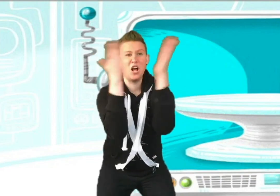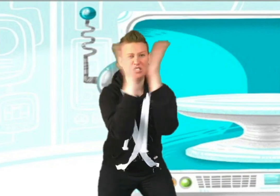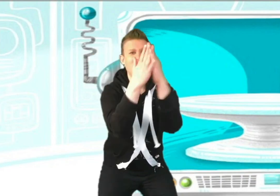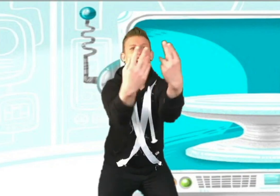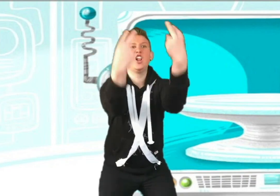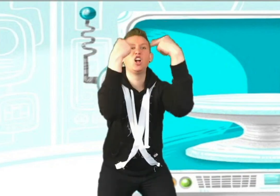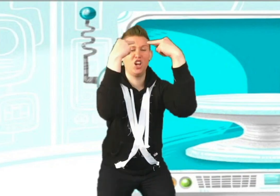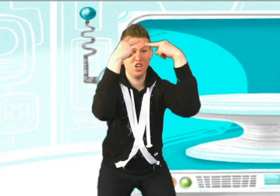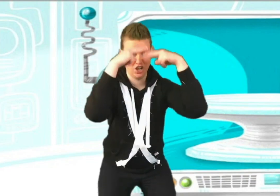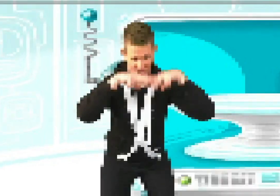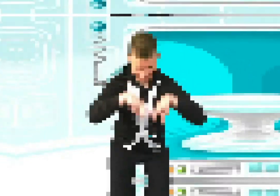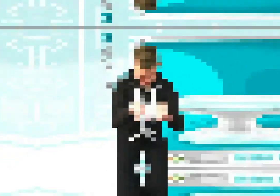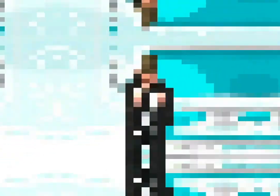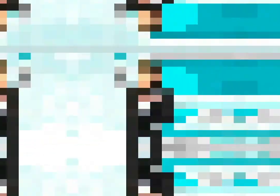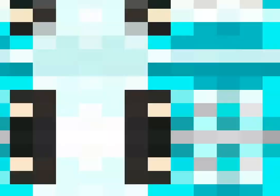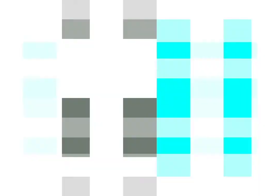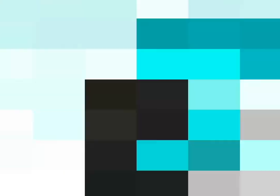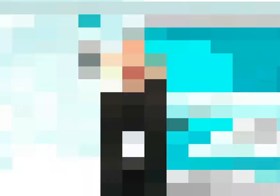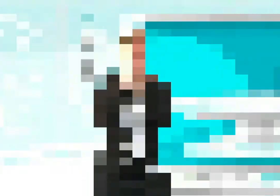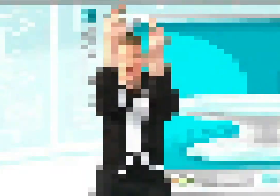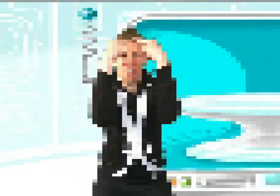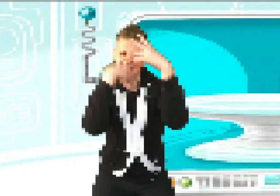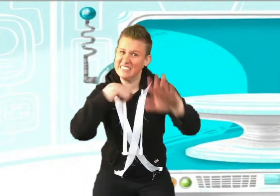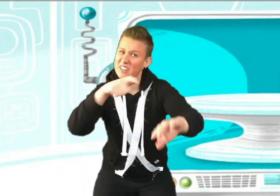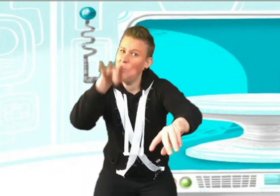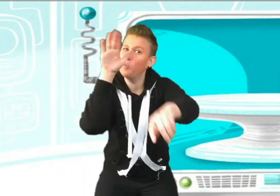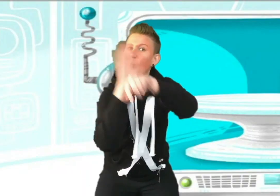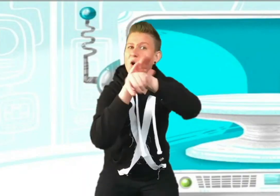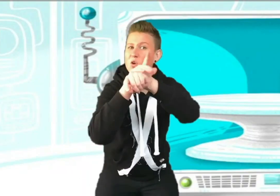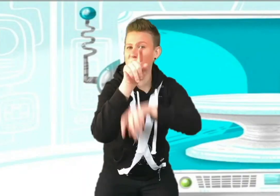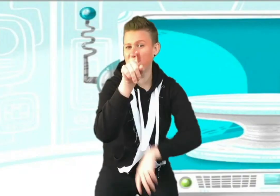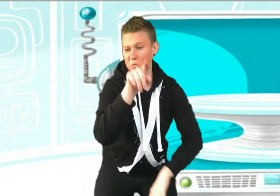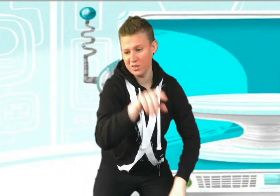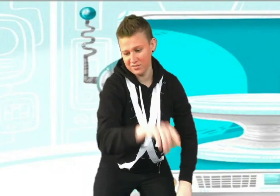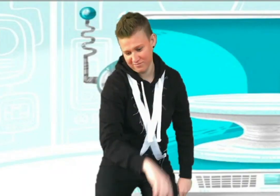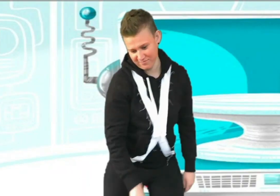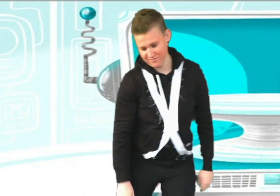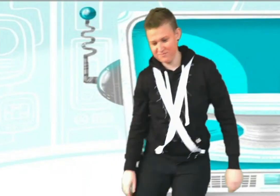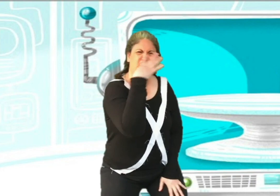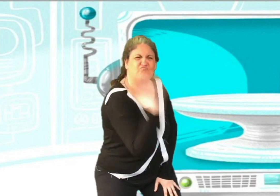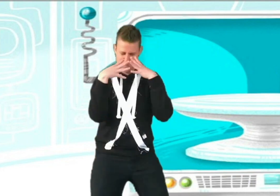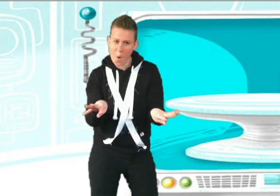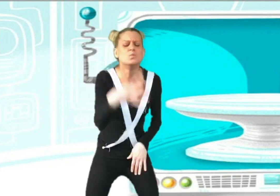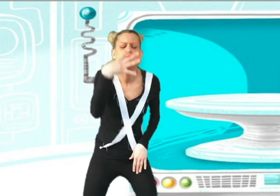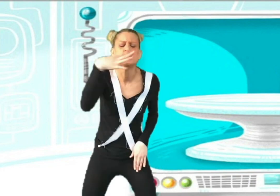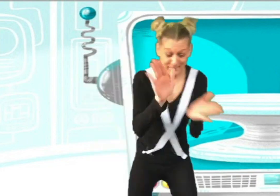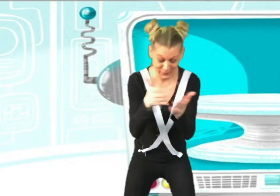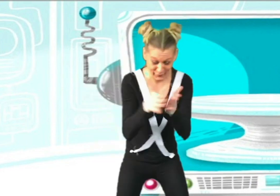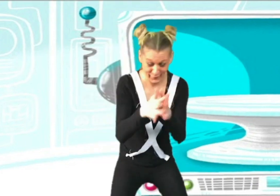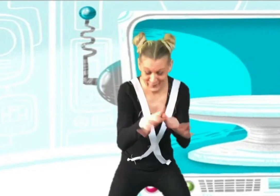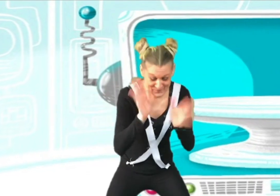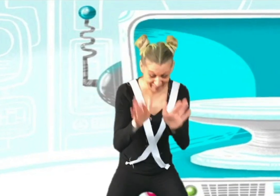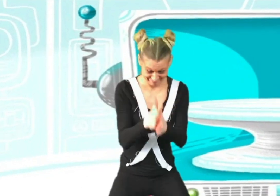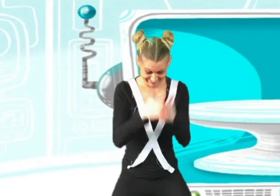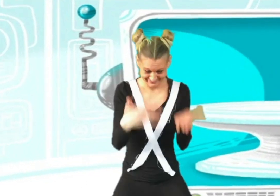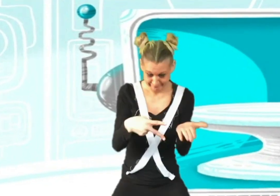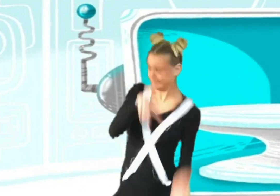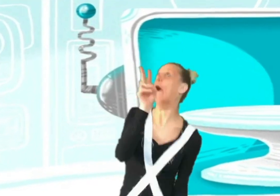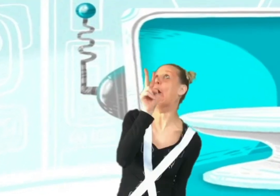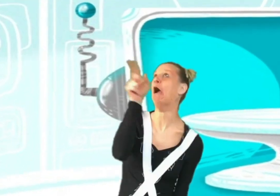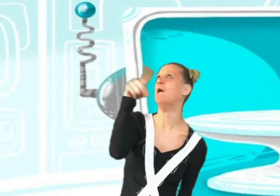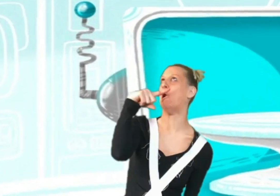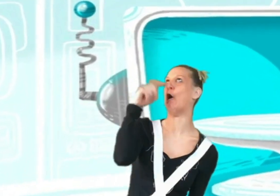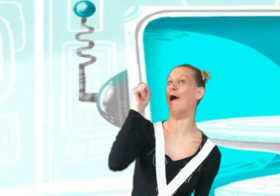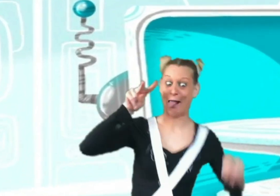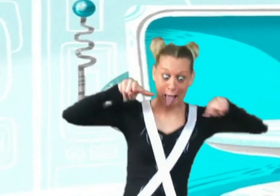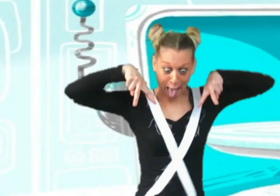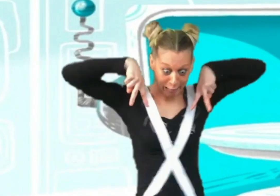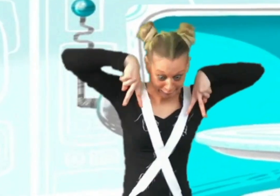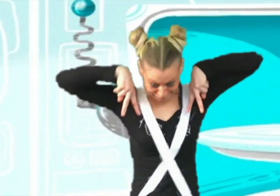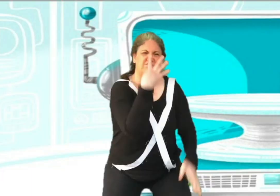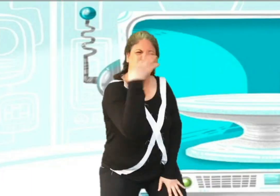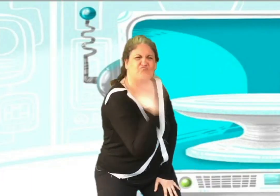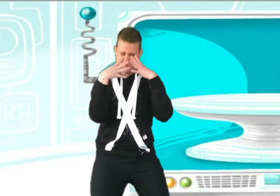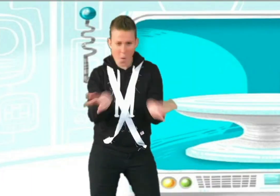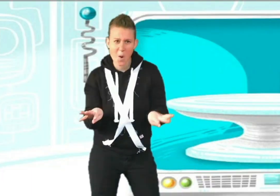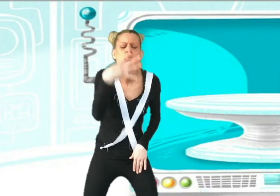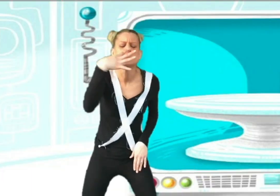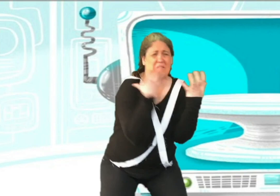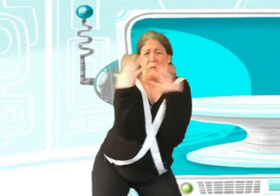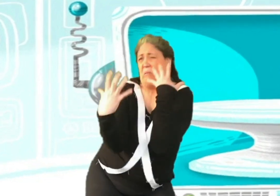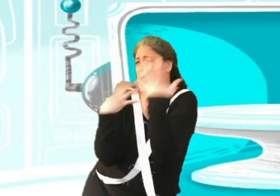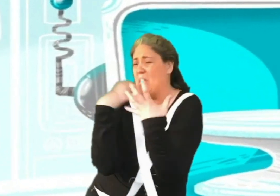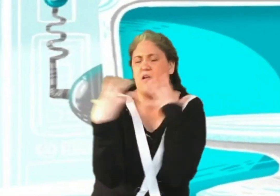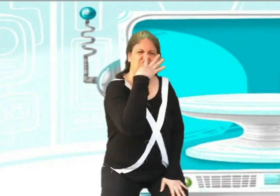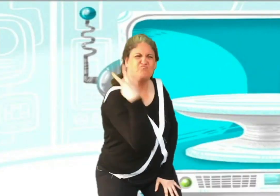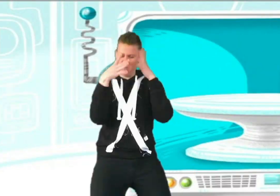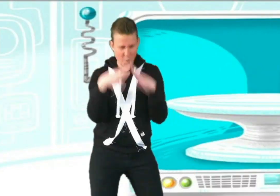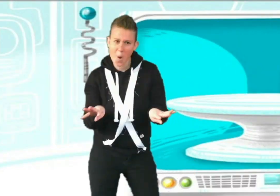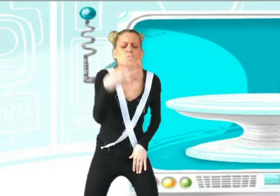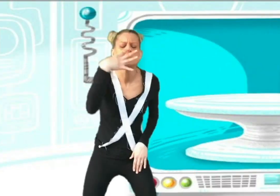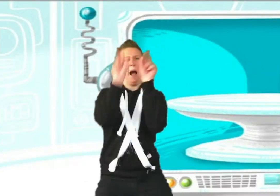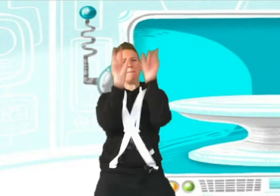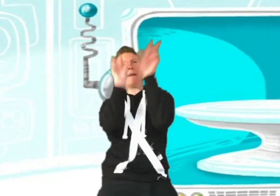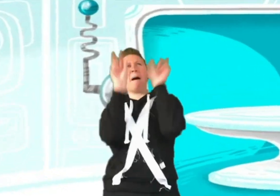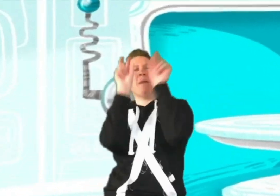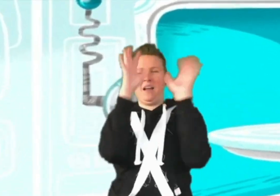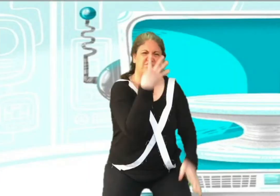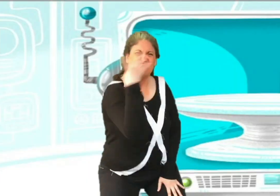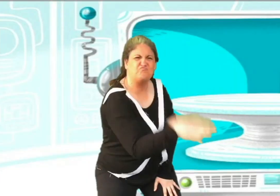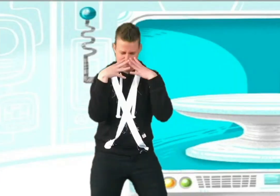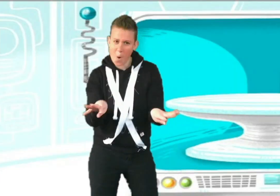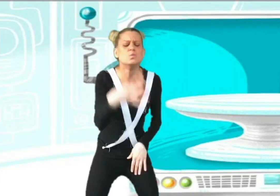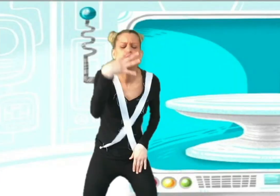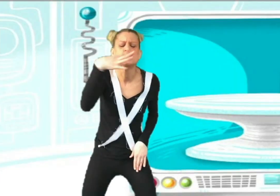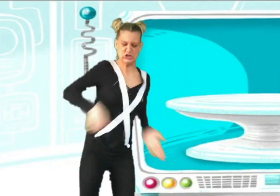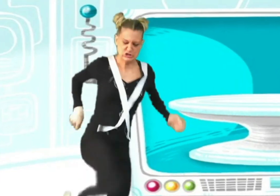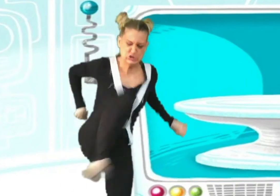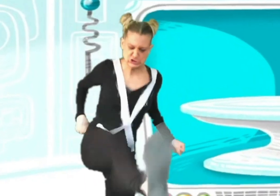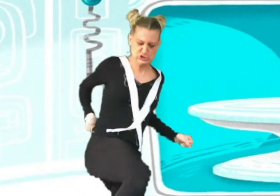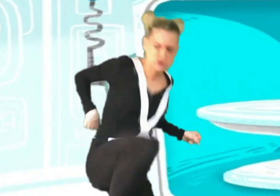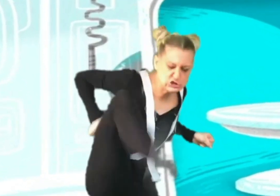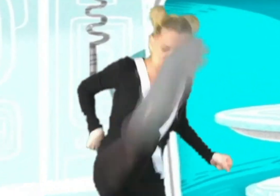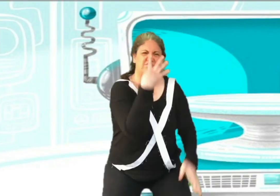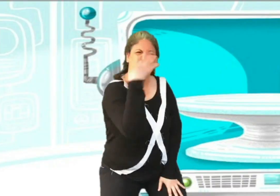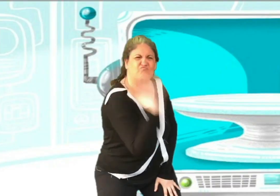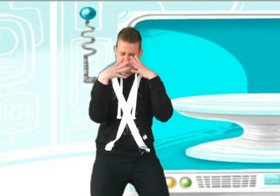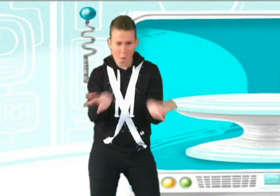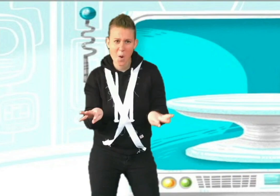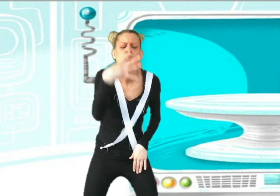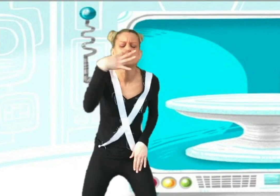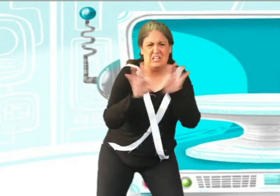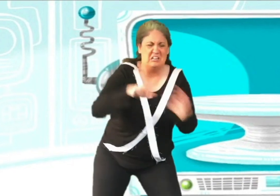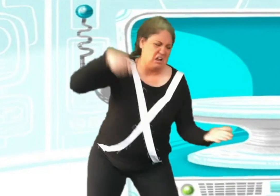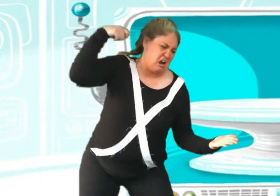Ignoring all the dirty looks, The screams and yells, the bites and kicks,